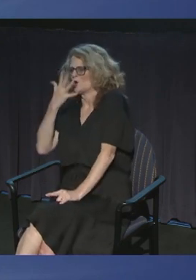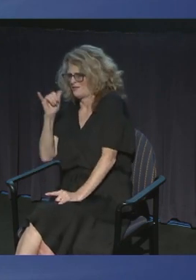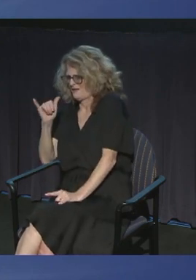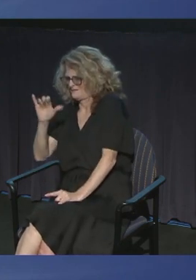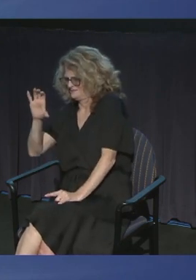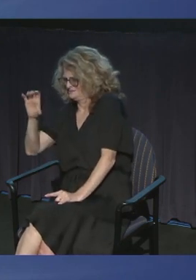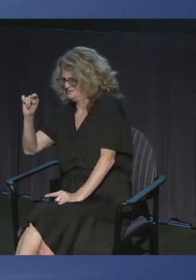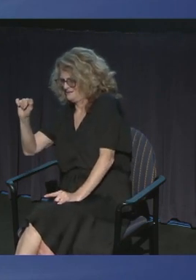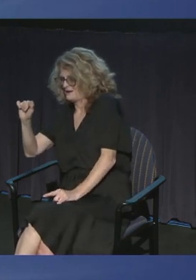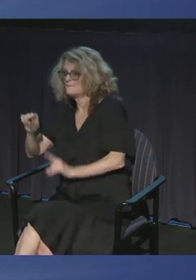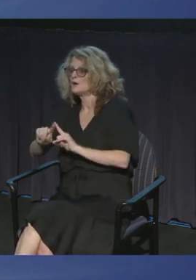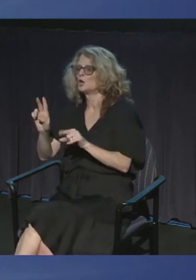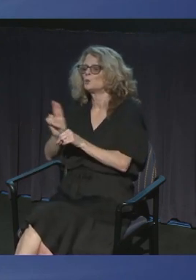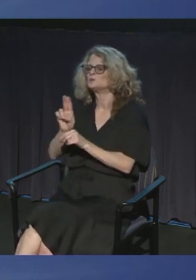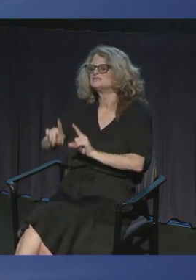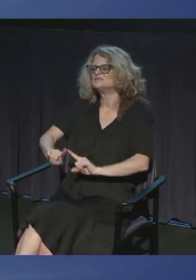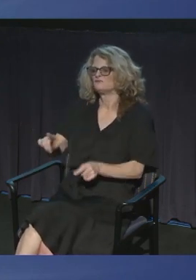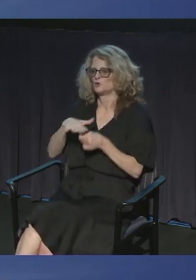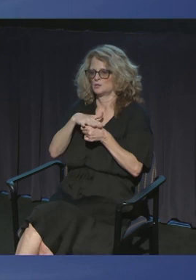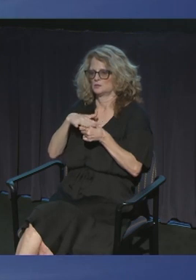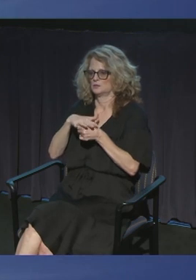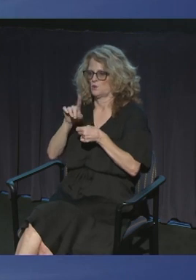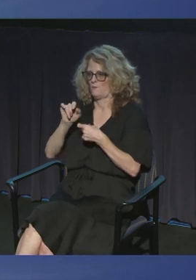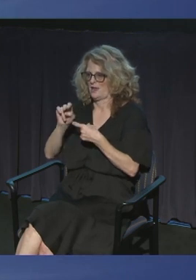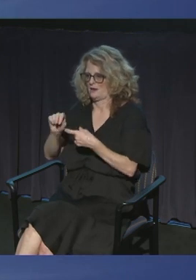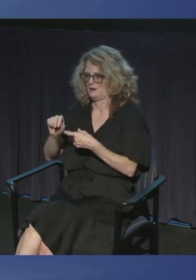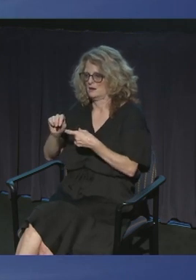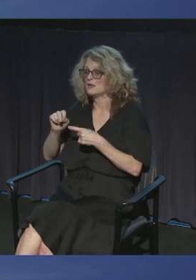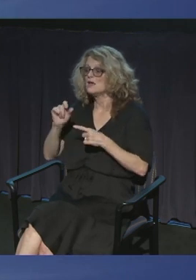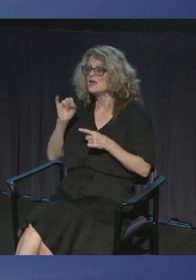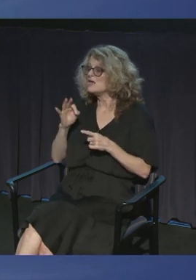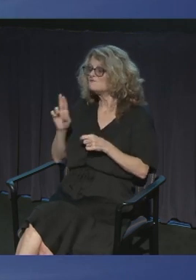GENES THAT LOOK LIKE CIITA, AND THEY USED TWO DIFFERENT DOMAINS